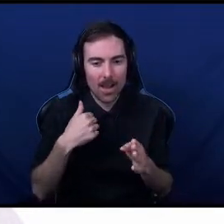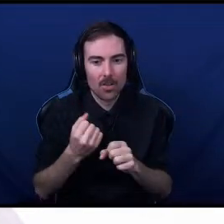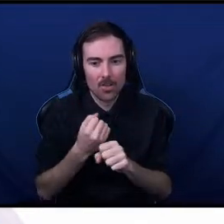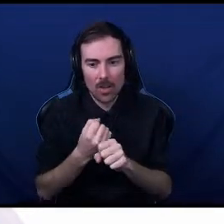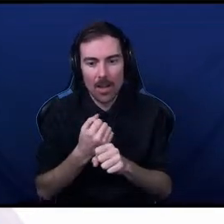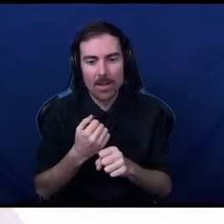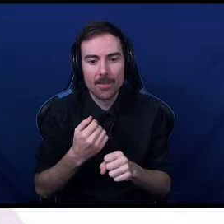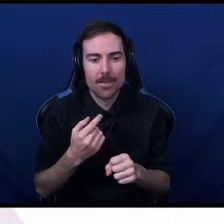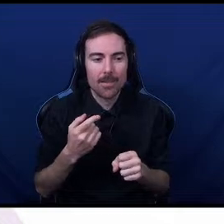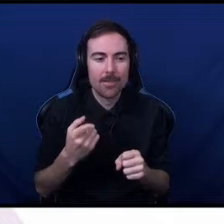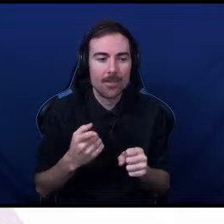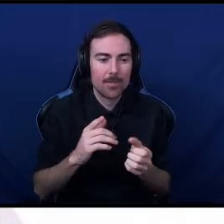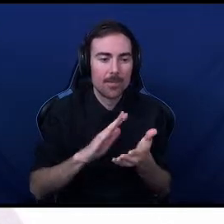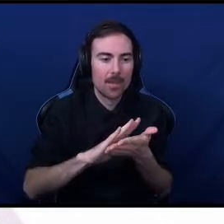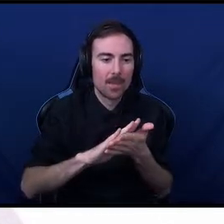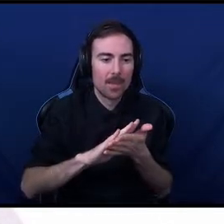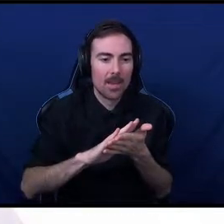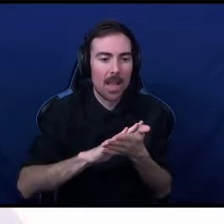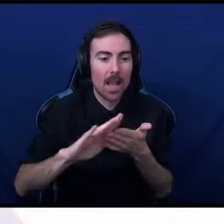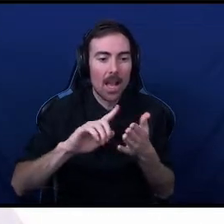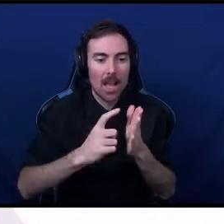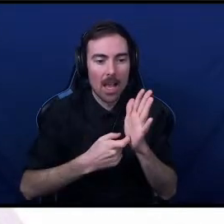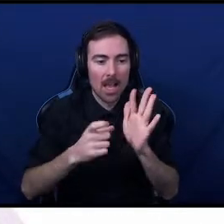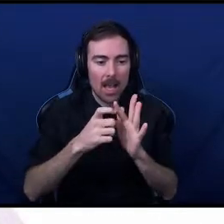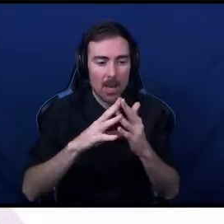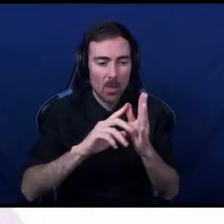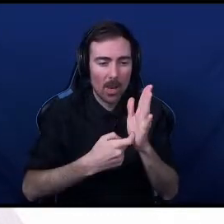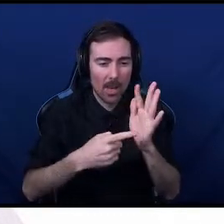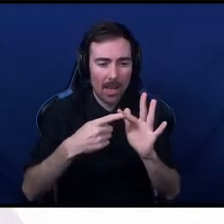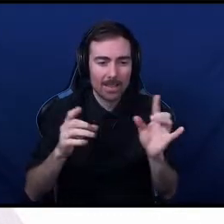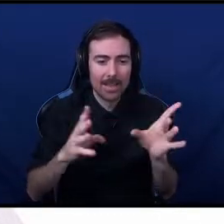hacks. One of the probably the first hardware startup